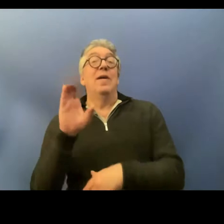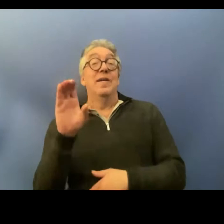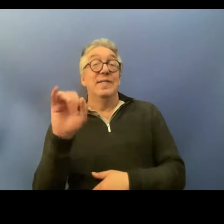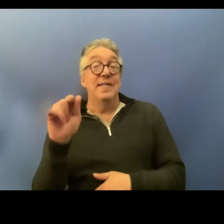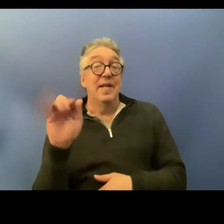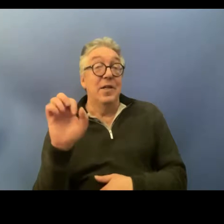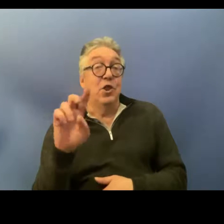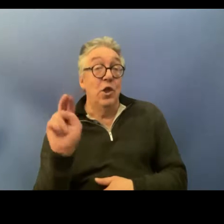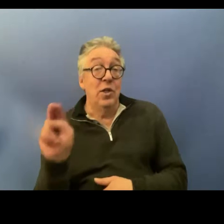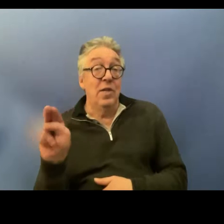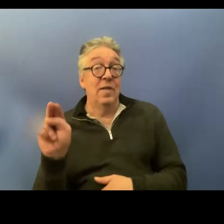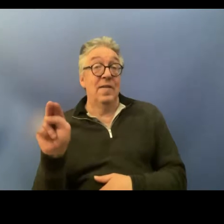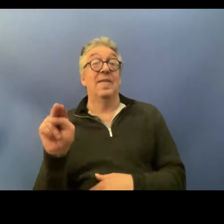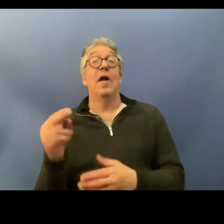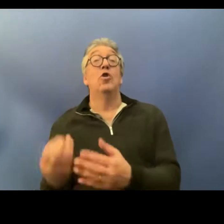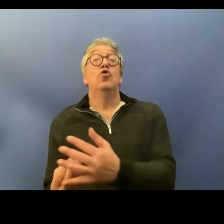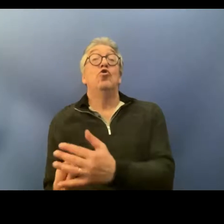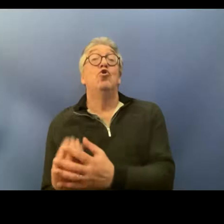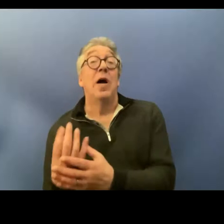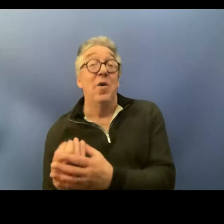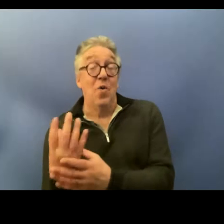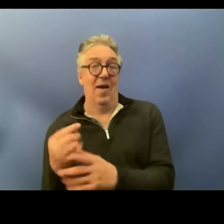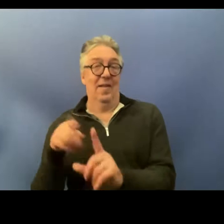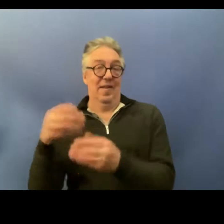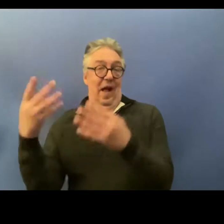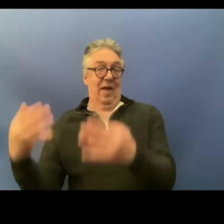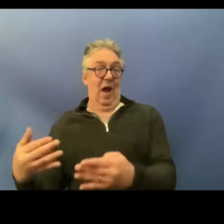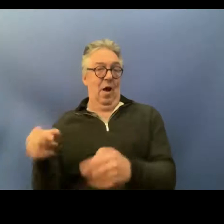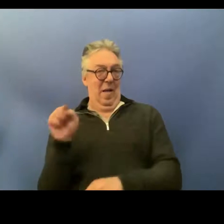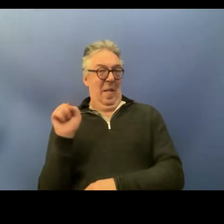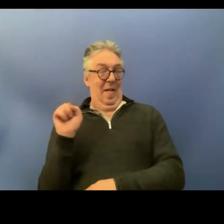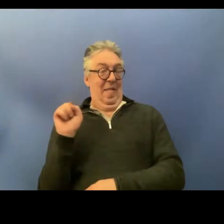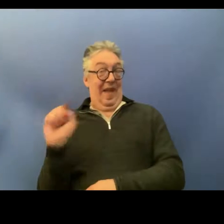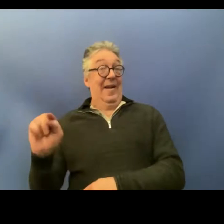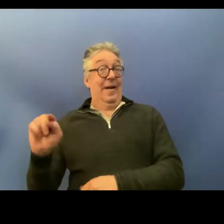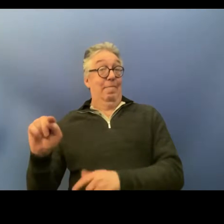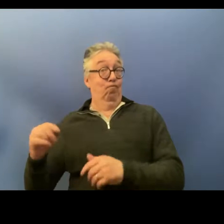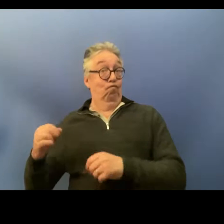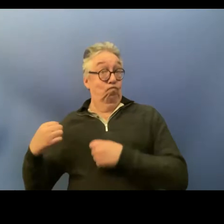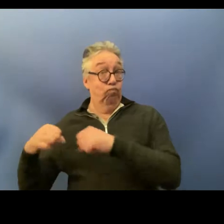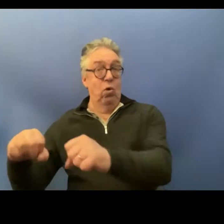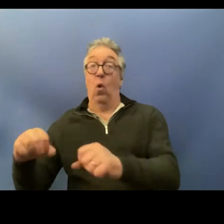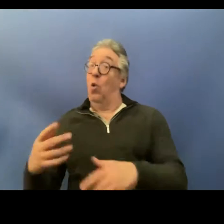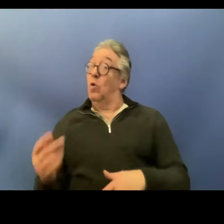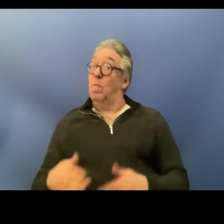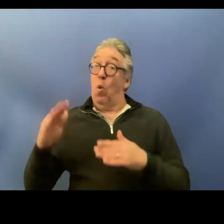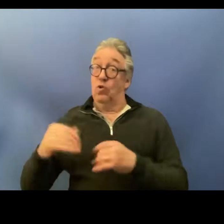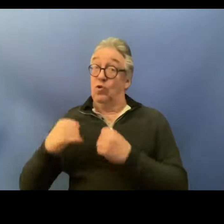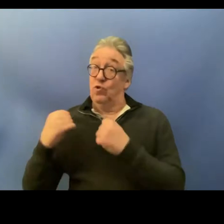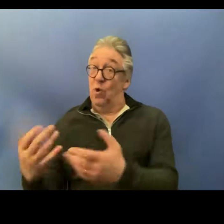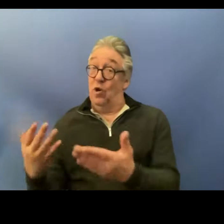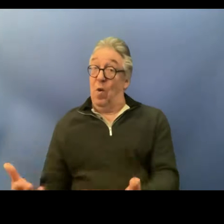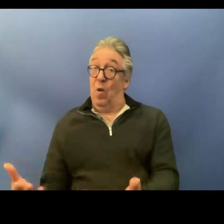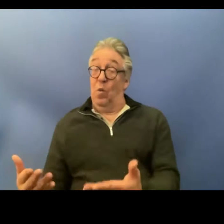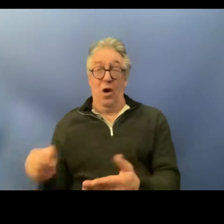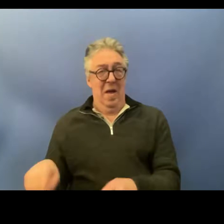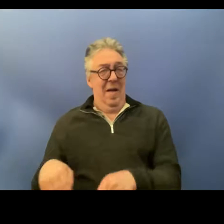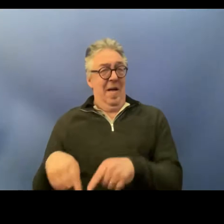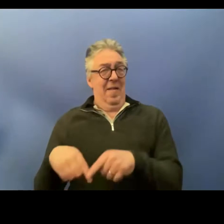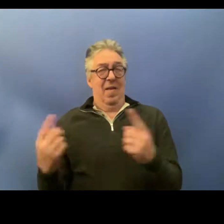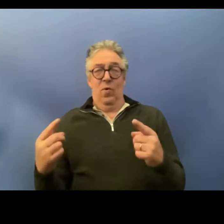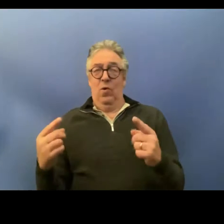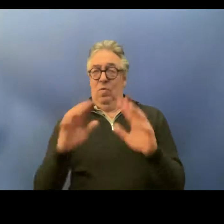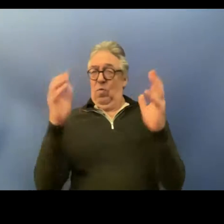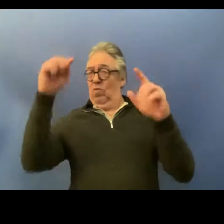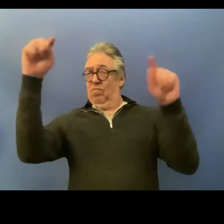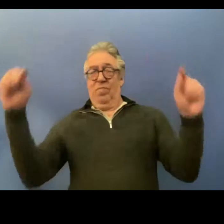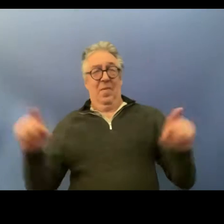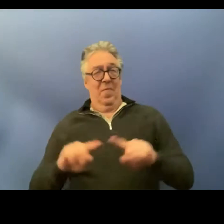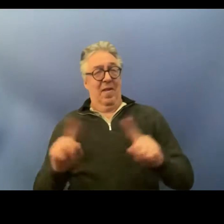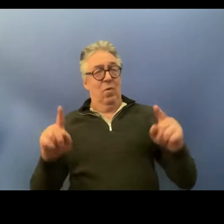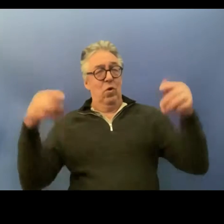Because it is a fast-growing agenda. It is an agenda that is being discussed in different structure-places as a growing agenda.